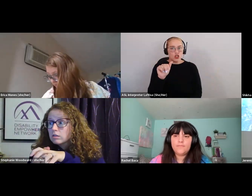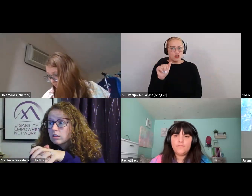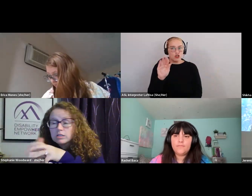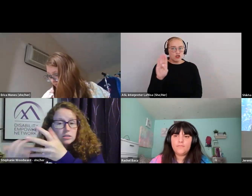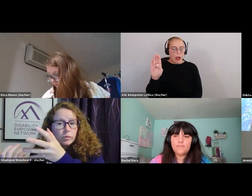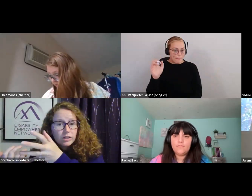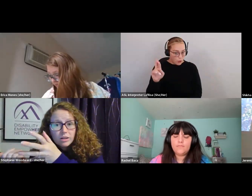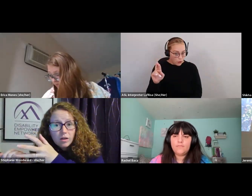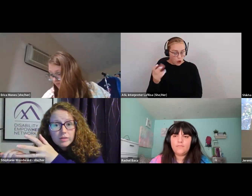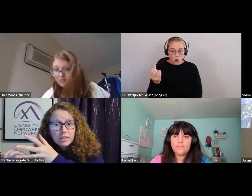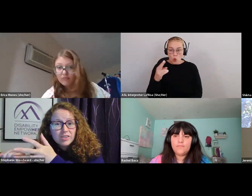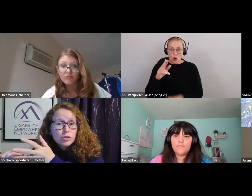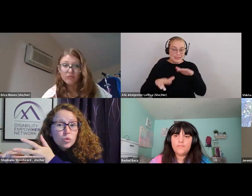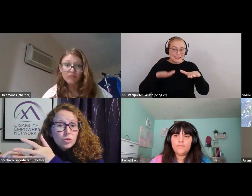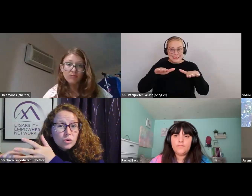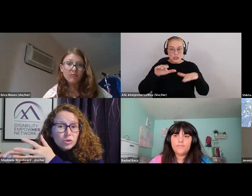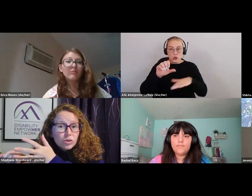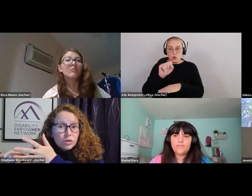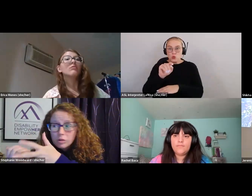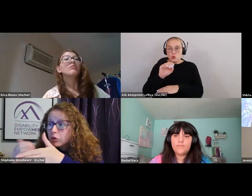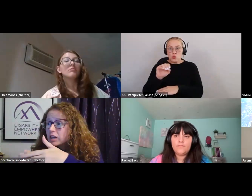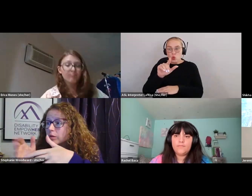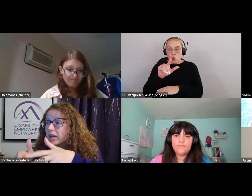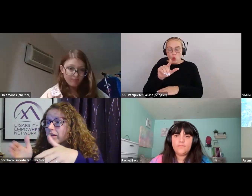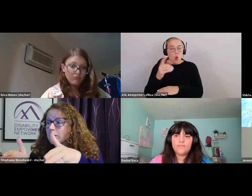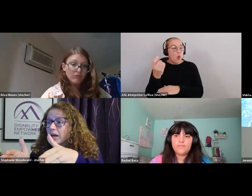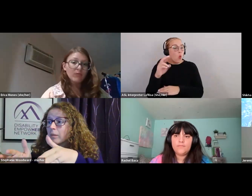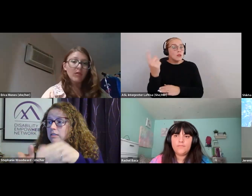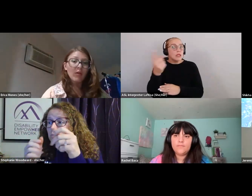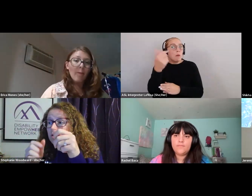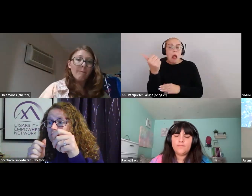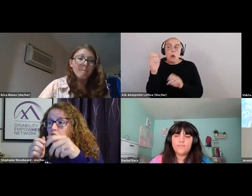Those are great suggestions. Thank you, Emily. Why